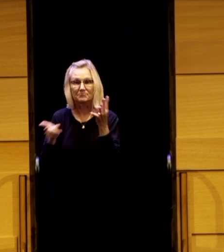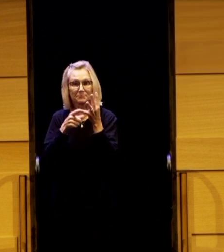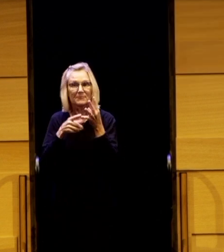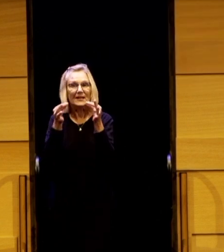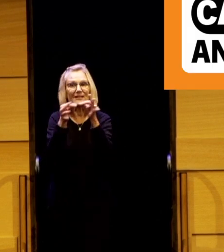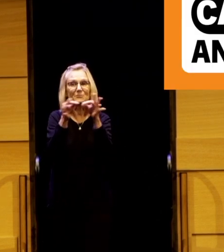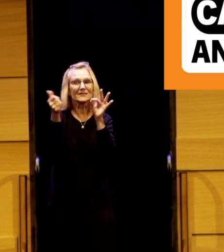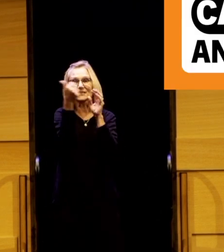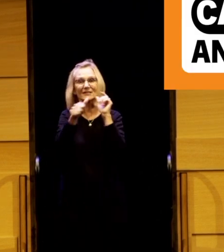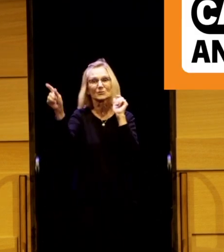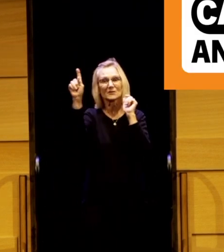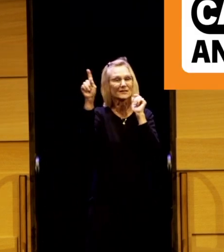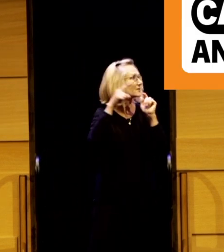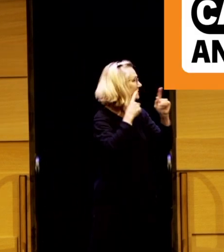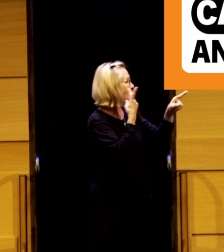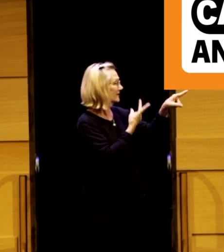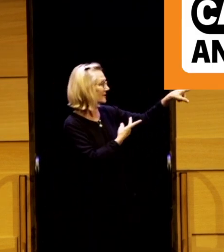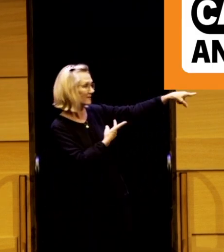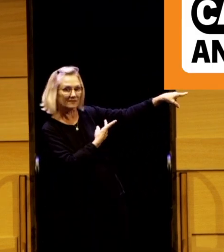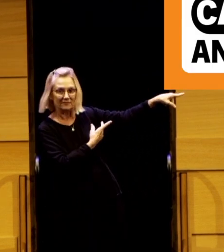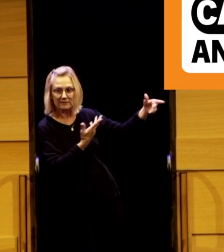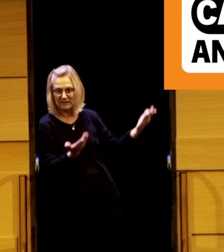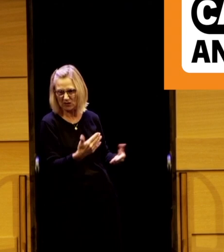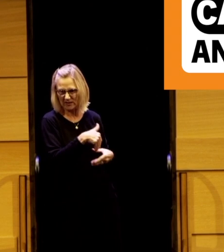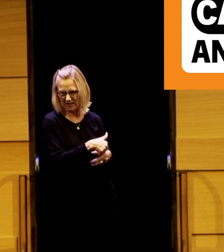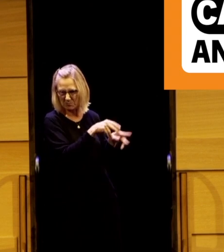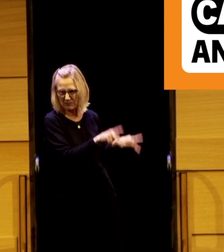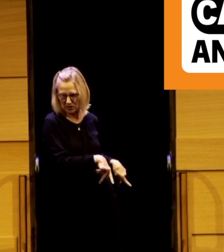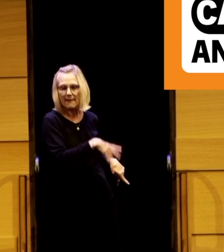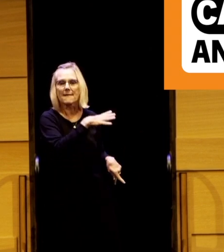The fourth sponsor is Caption Anywhere or providing captions as shown on the TV monitor.